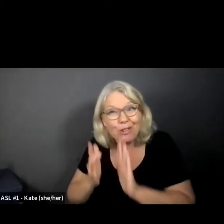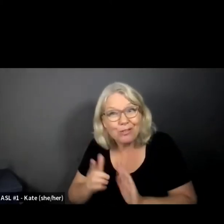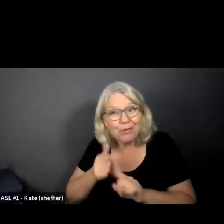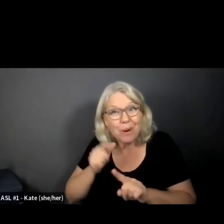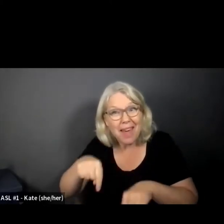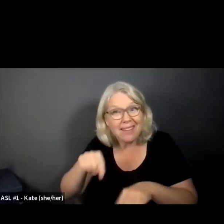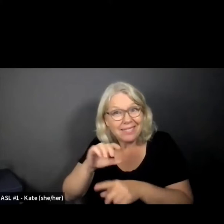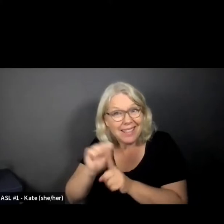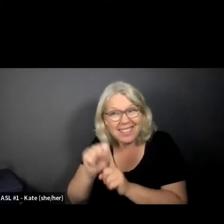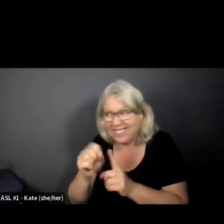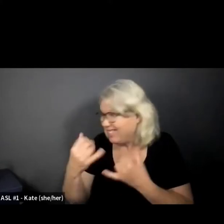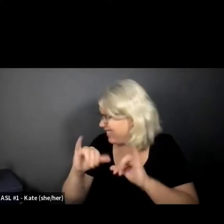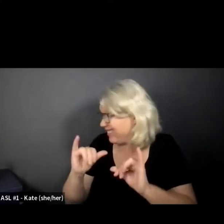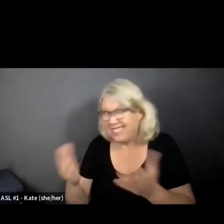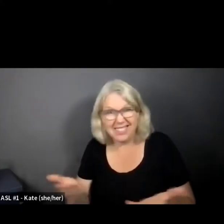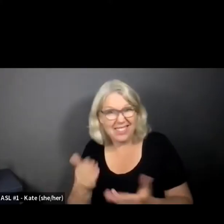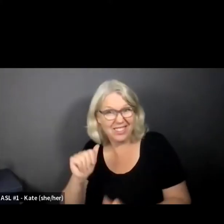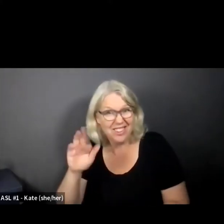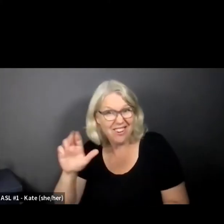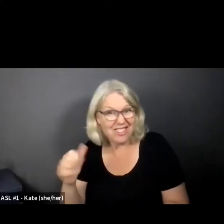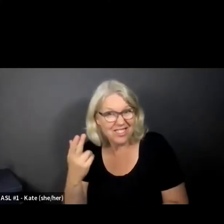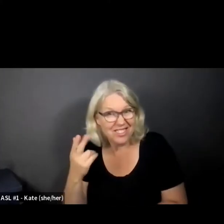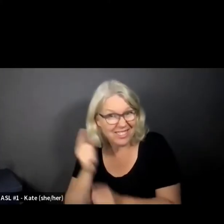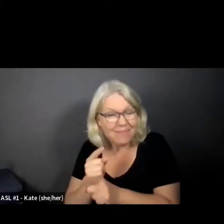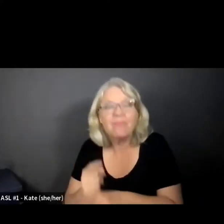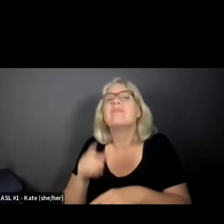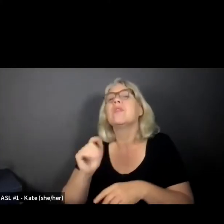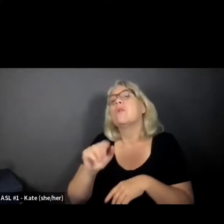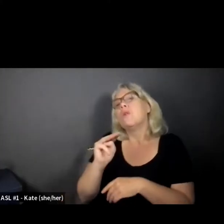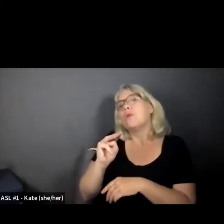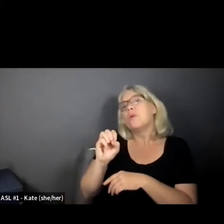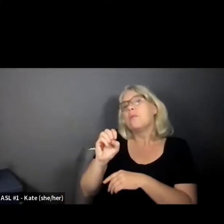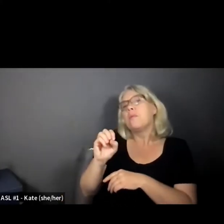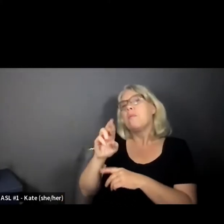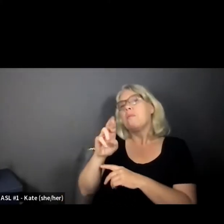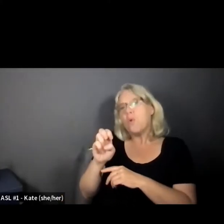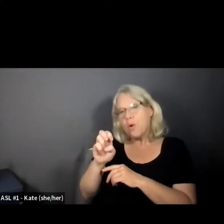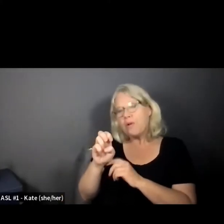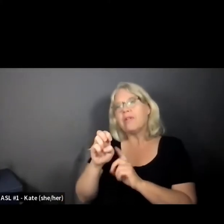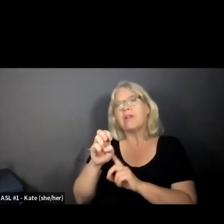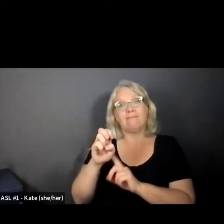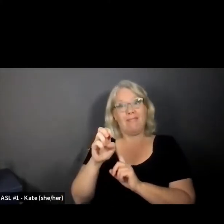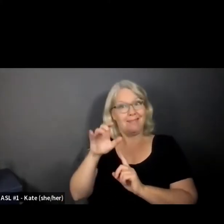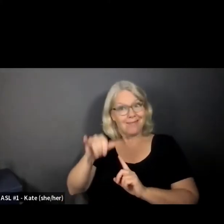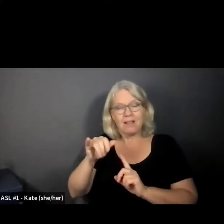MOORE CHALLENGED THE SCHOOL DISTRICT'S DECISION TO CLOSE A DIAGNOSTIC CENTRE THAT PROVIDED